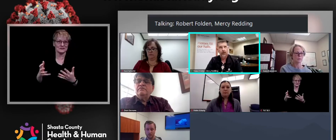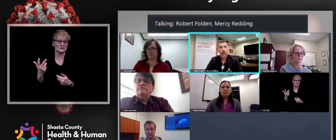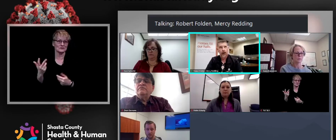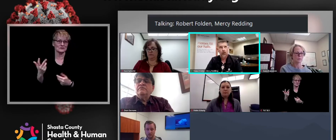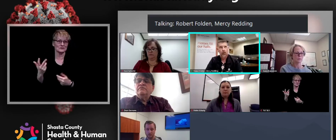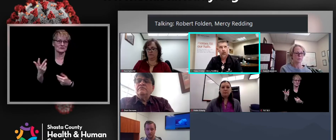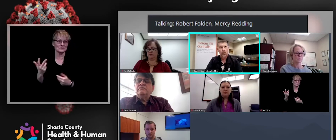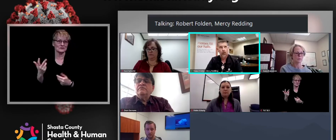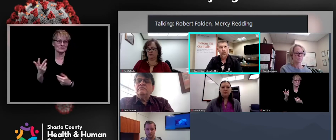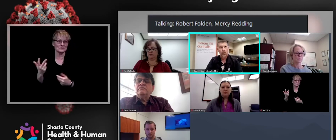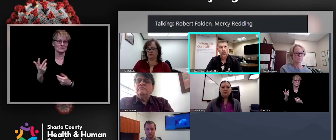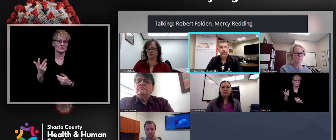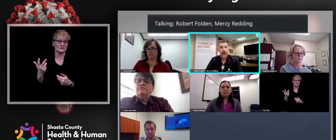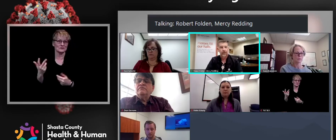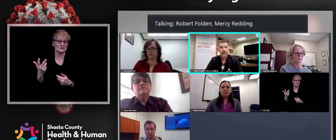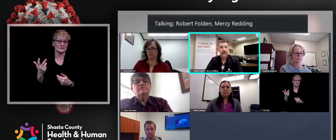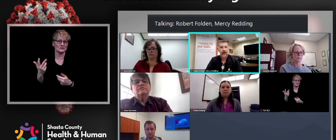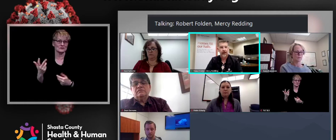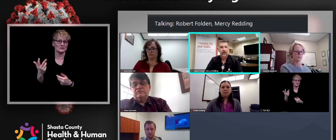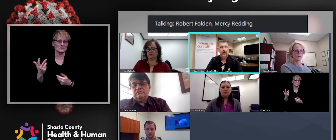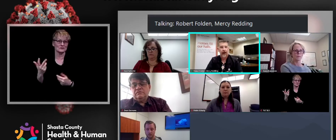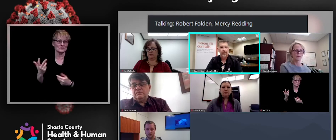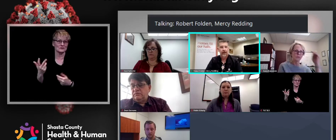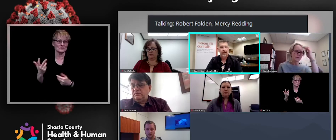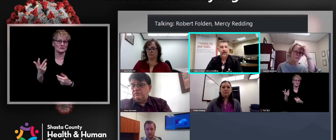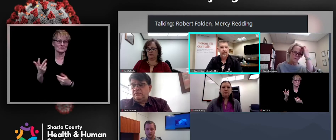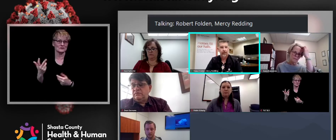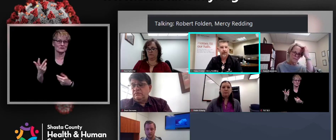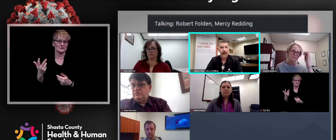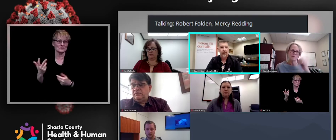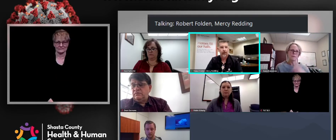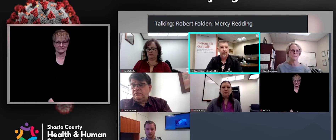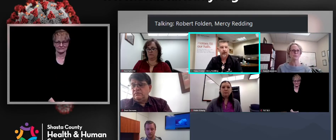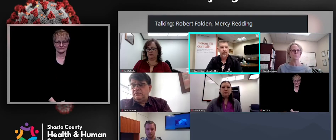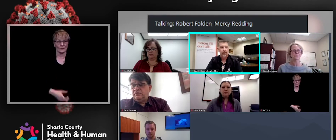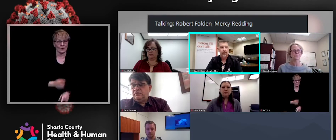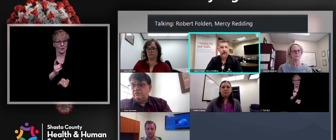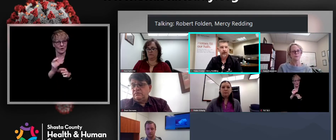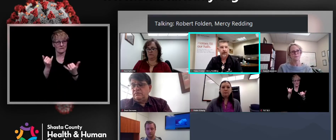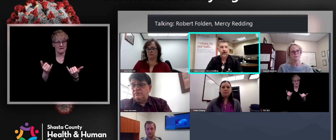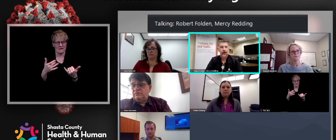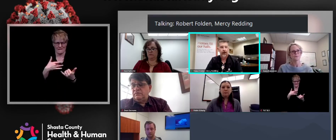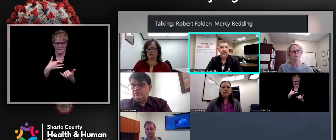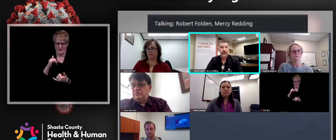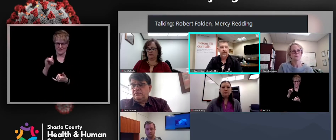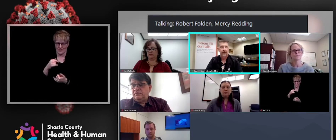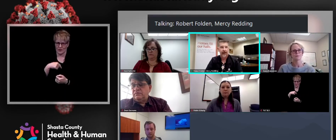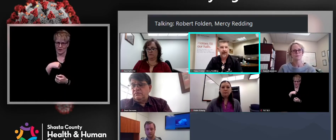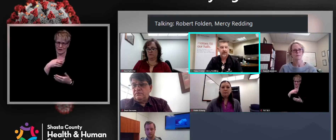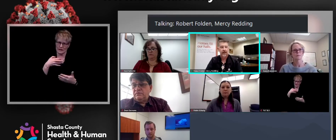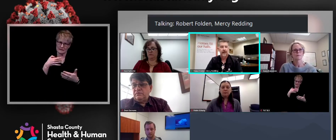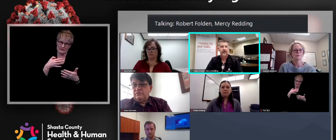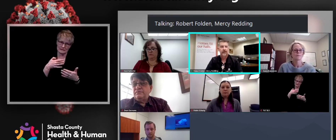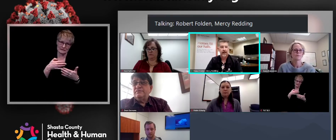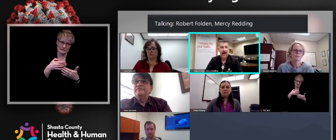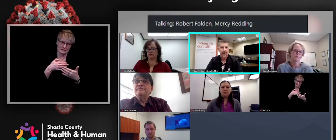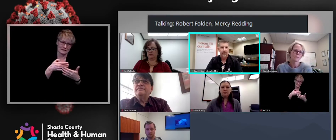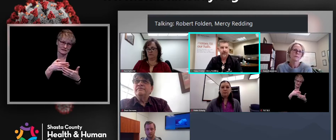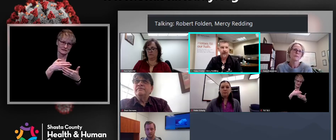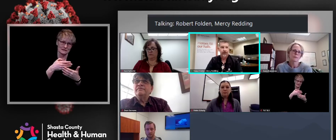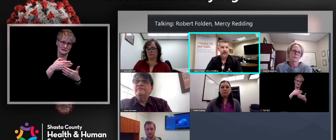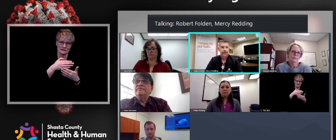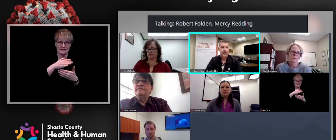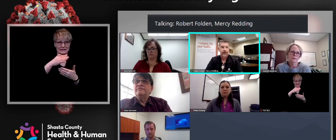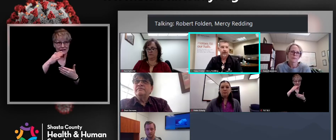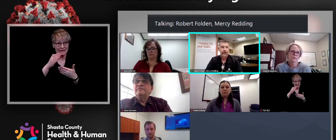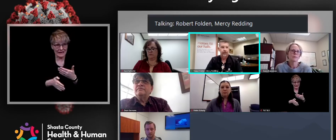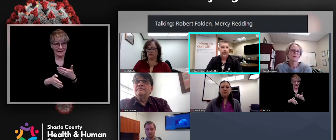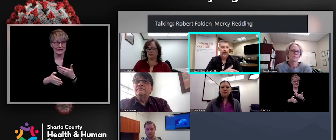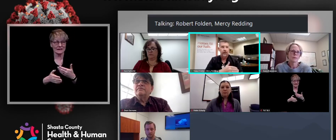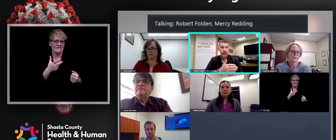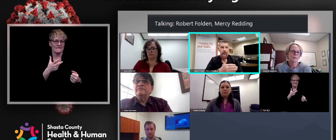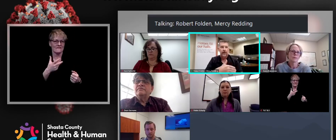point where we are, I'm going to say wrapping up our effort to vaccinate staff and we're